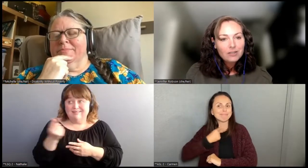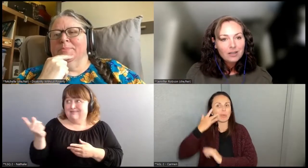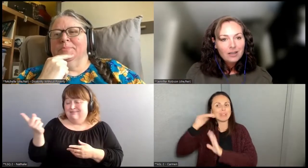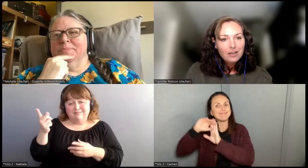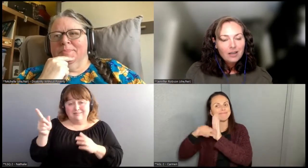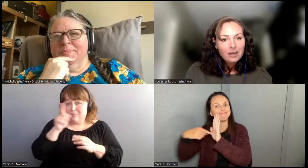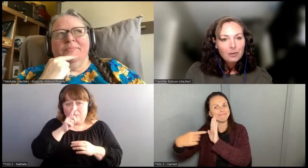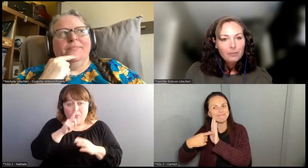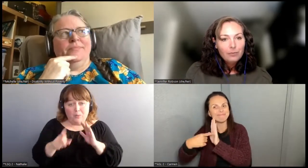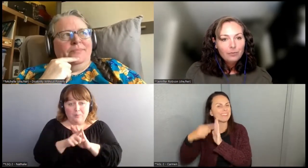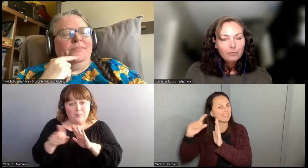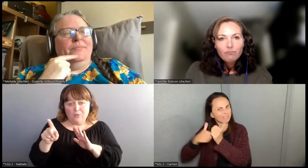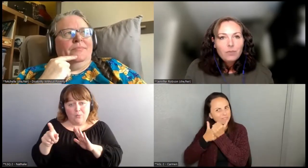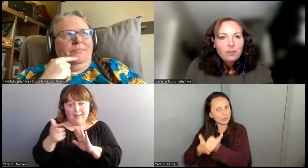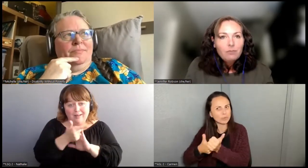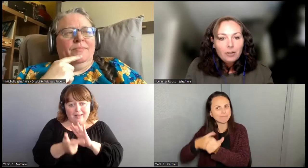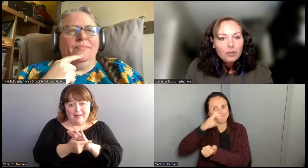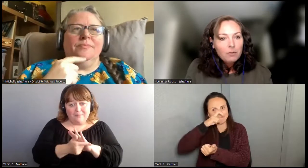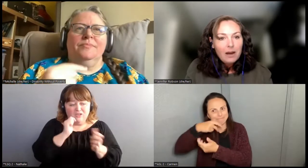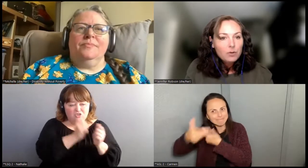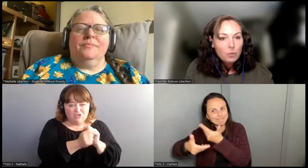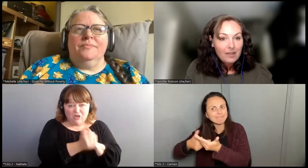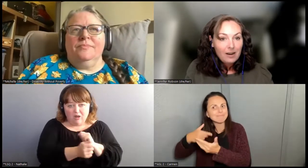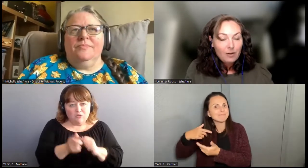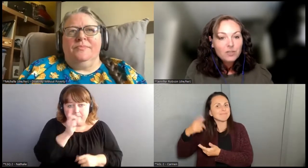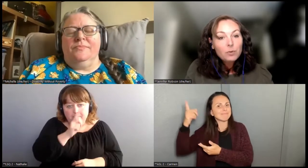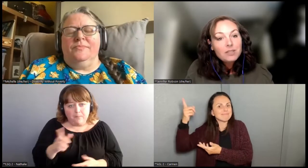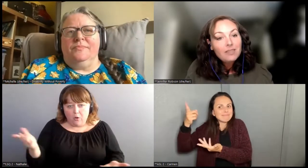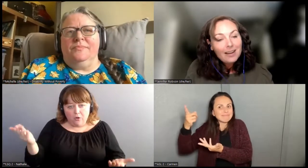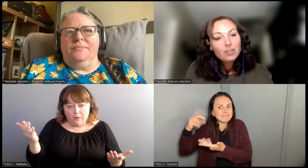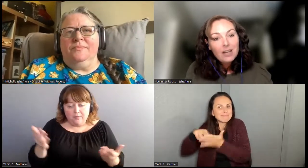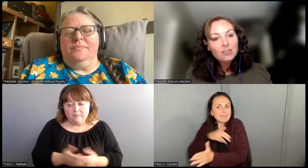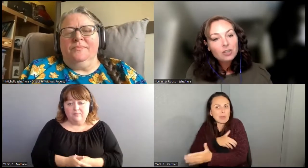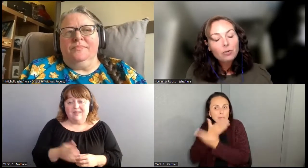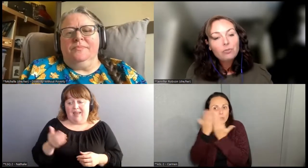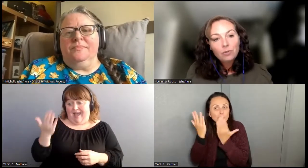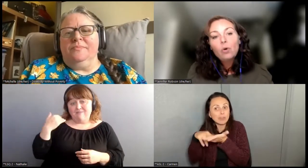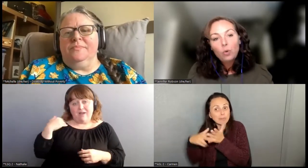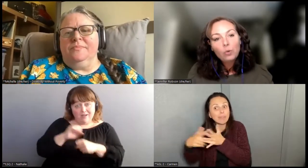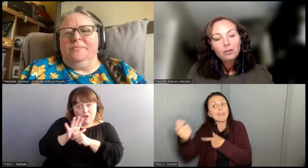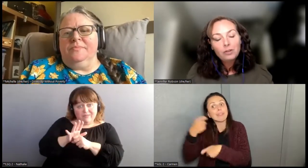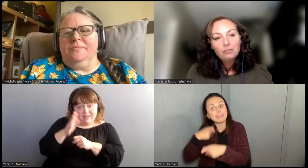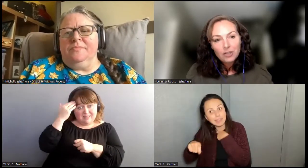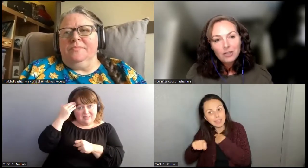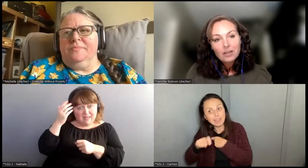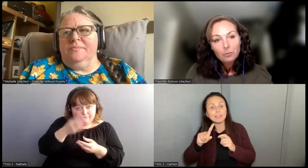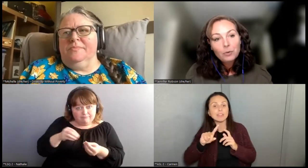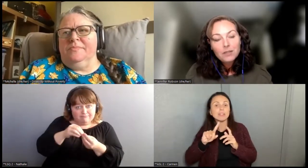THE REGULATORY POWERS WEREN'T THERE. THEY HAD TO GO THROUGH THE WHOLE LEGISLATIVE PROCESS